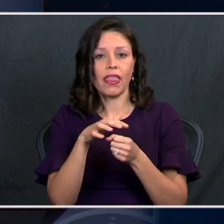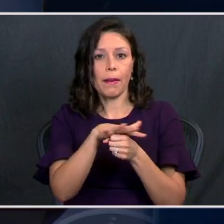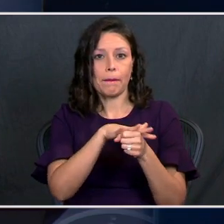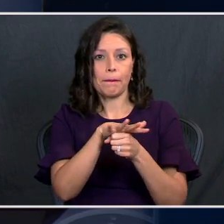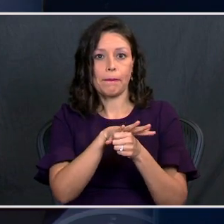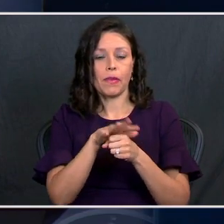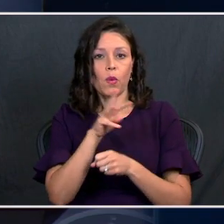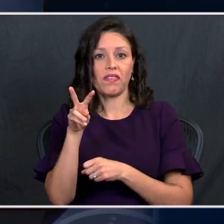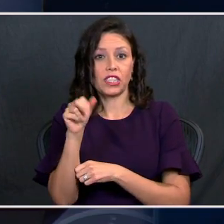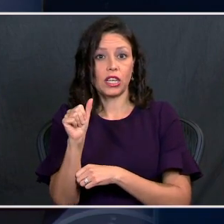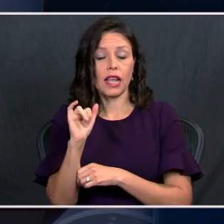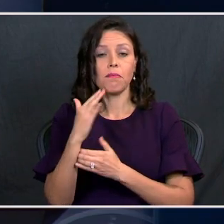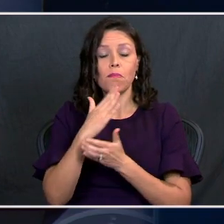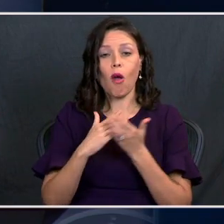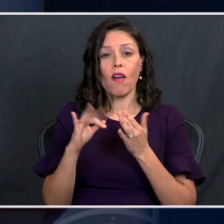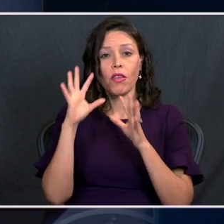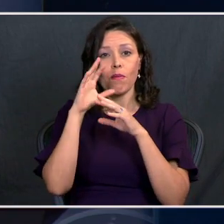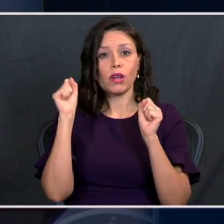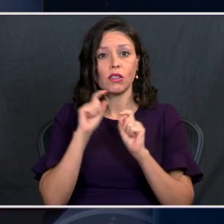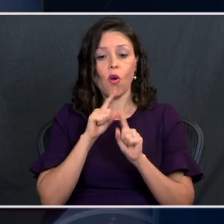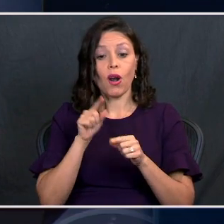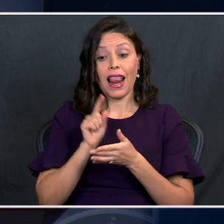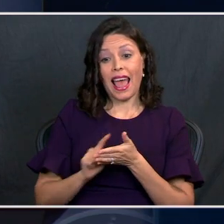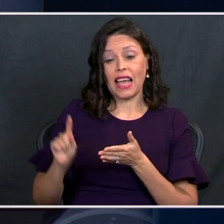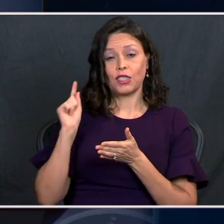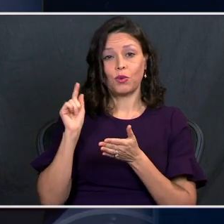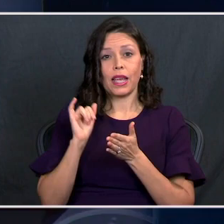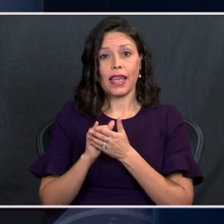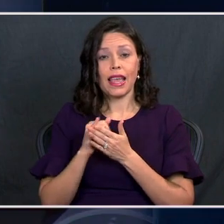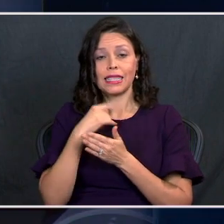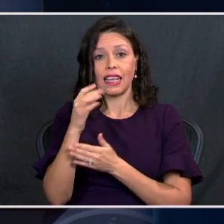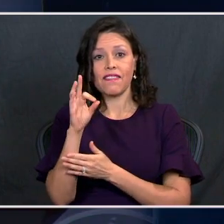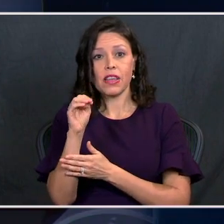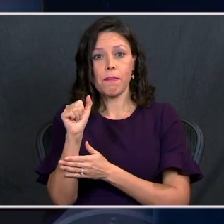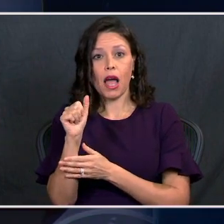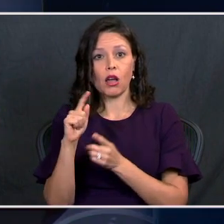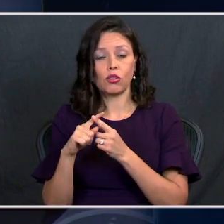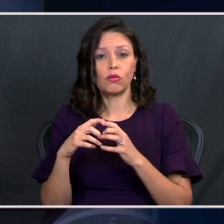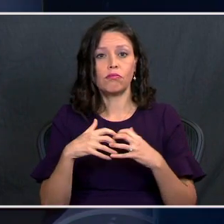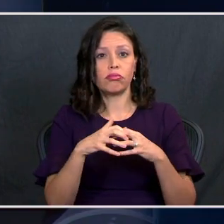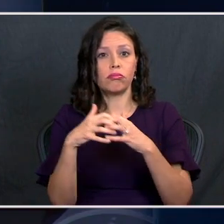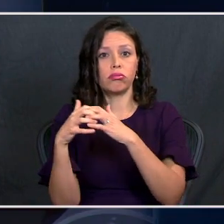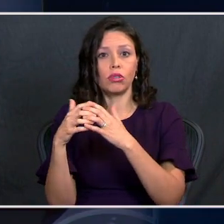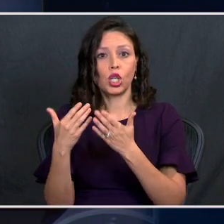This comes as part of the President's order last week that directs FEMA to stand up vaccination centers